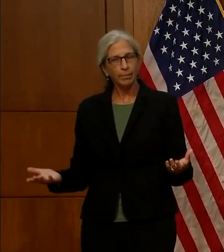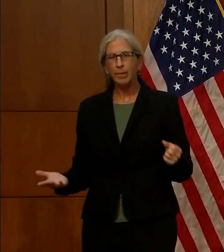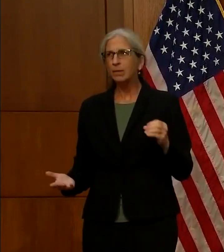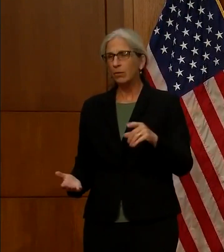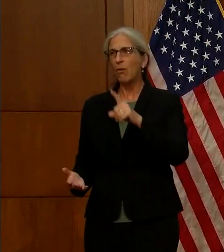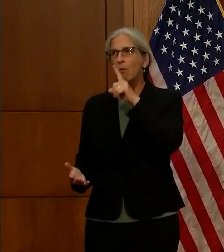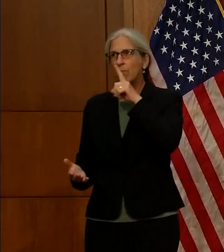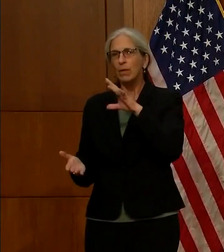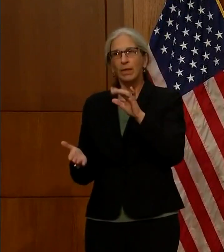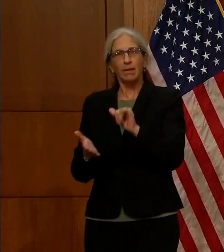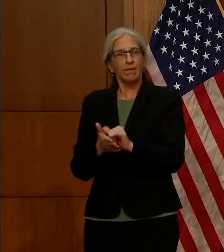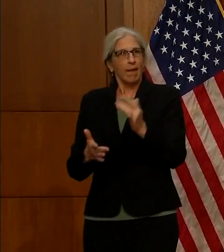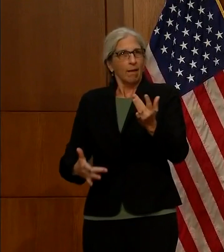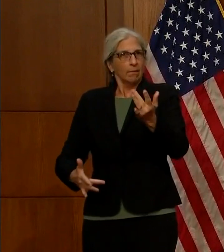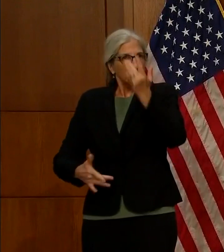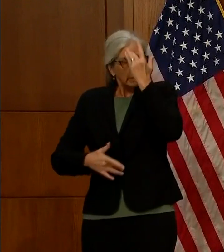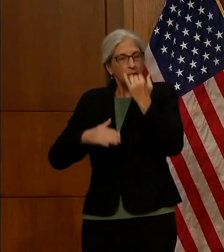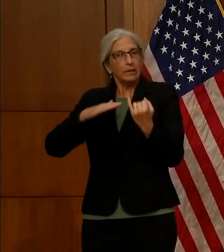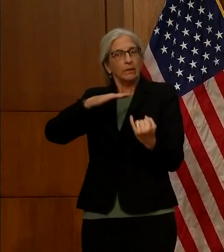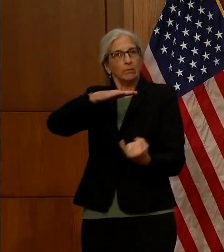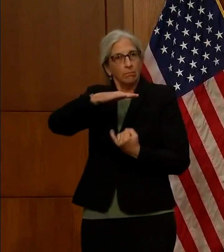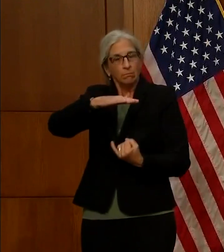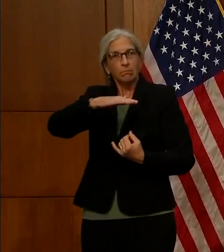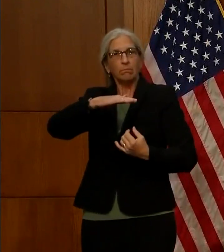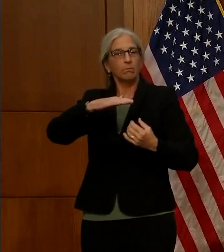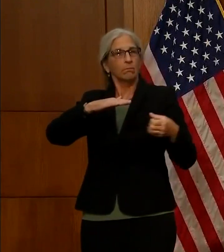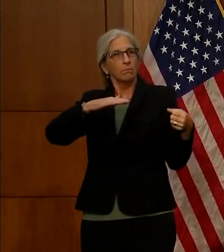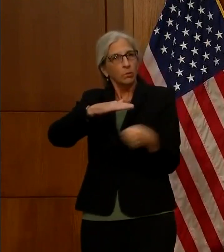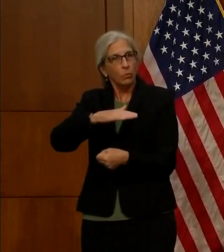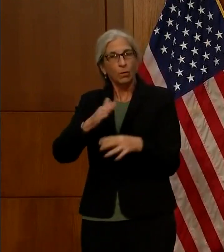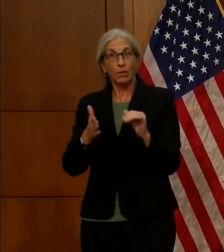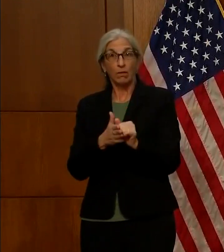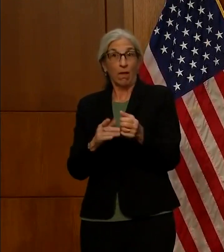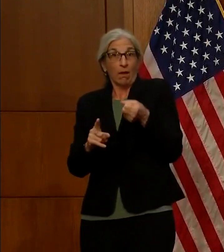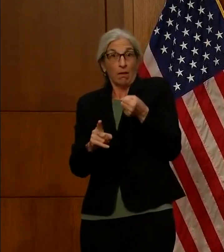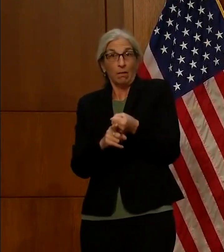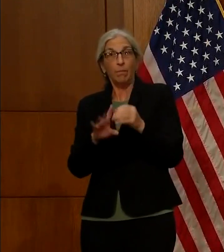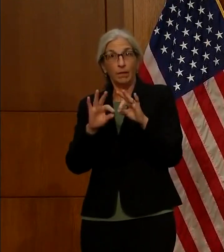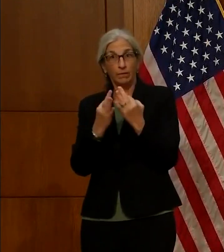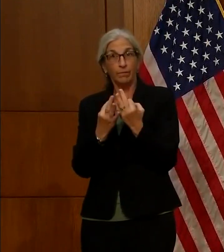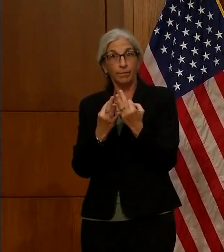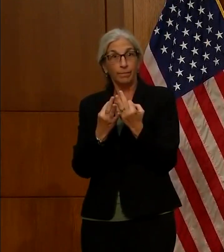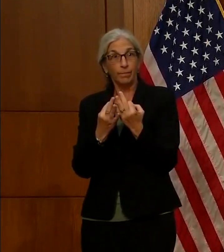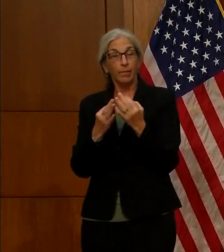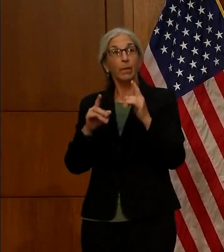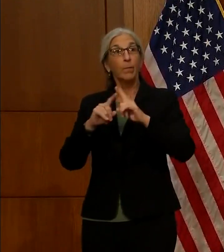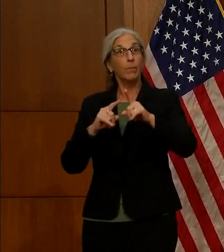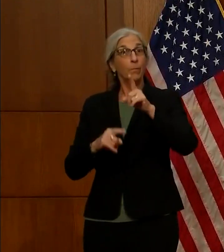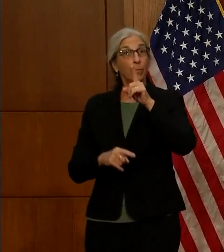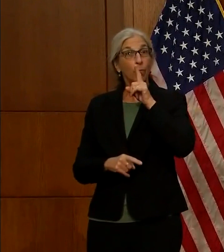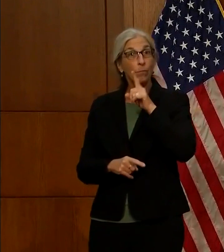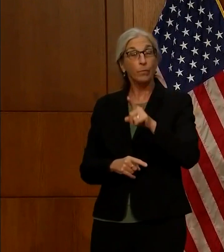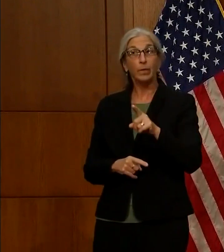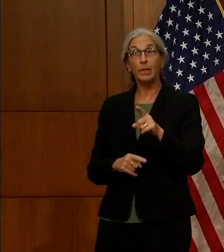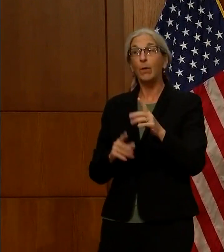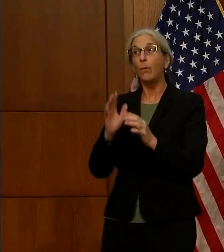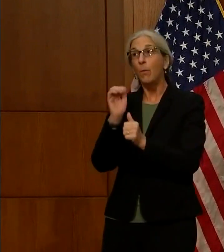VIA YOU KNOW VIRTUAL WORKING SO IT IMPACTS FAMILIES BUT- BUT IT